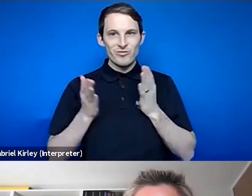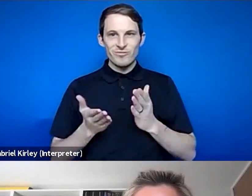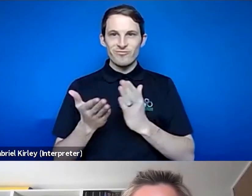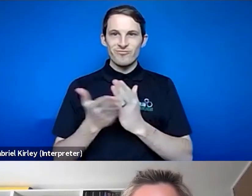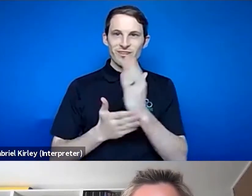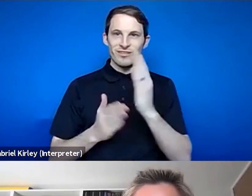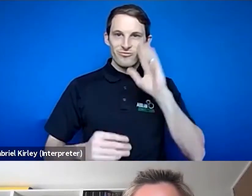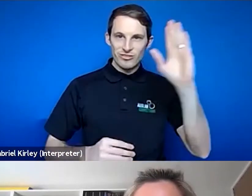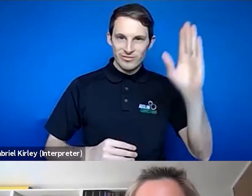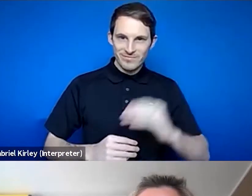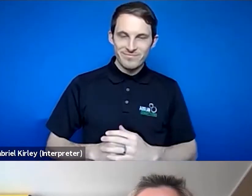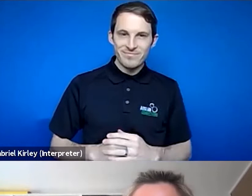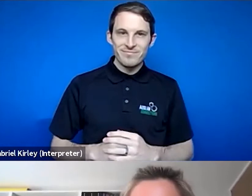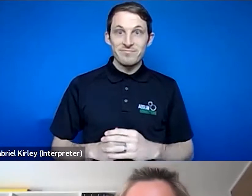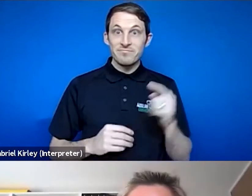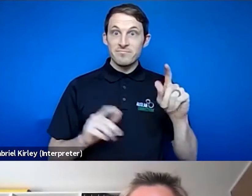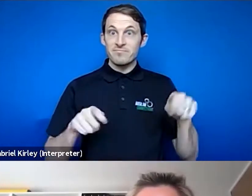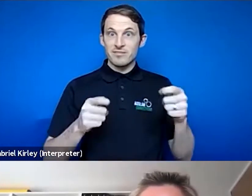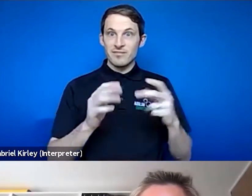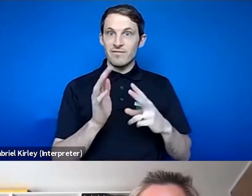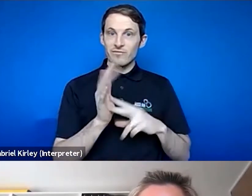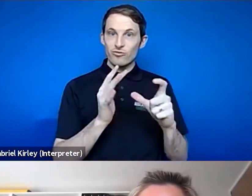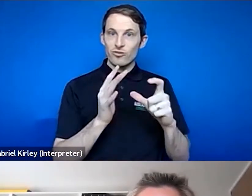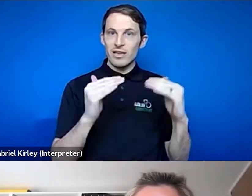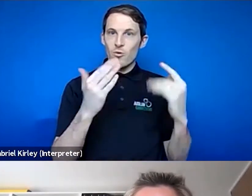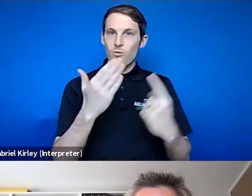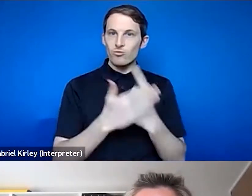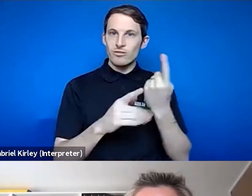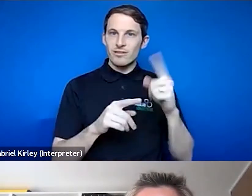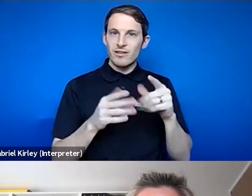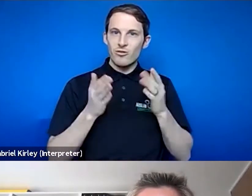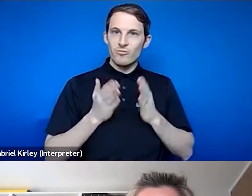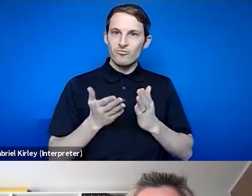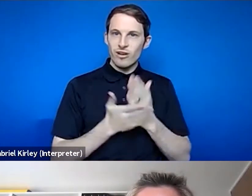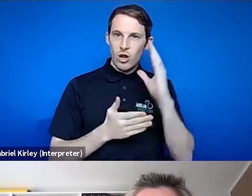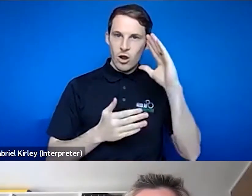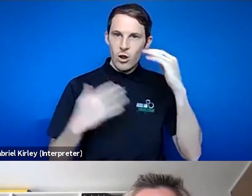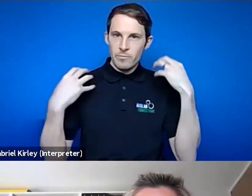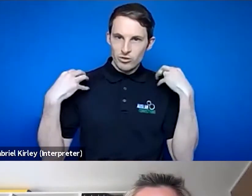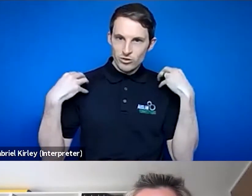presented by the Victorian Equal Opportunity and Human Rights Commission in partnership